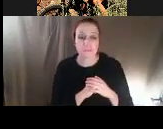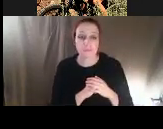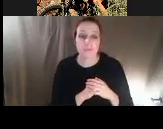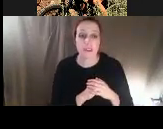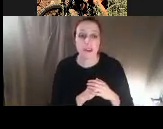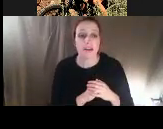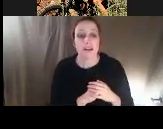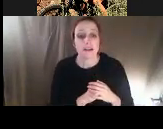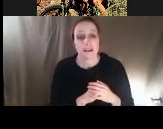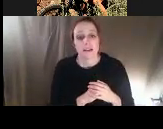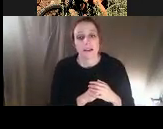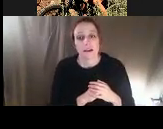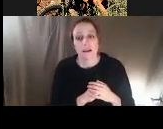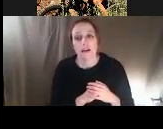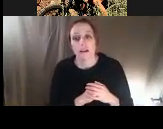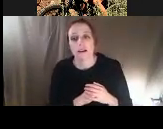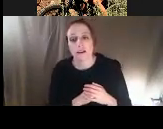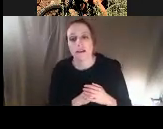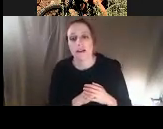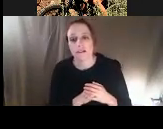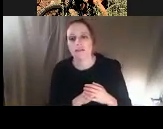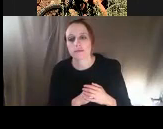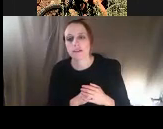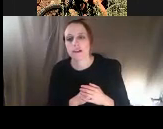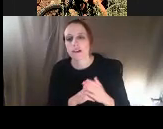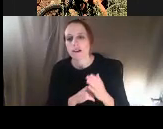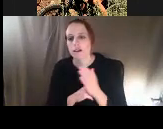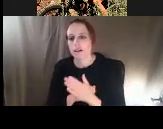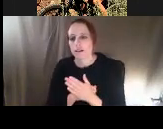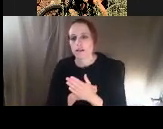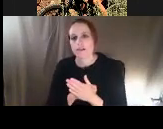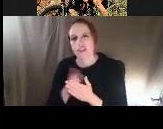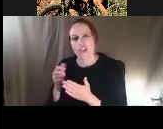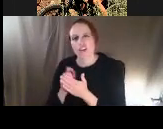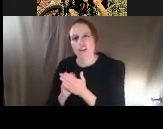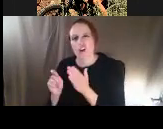terms of white people who think they're helping, who think they're a part of the solution and problem